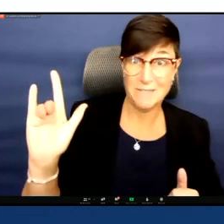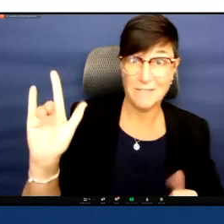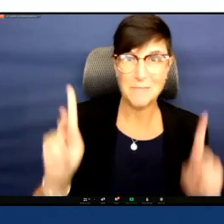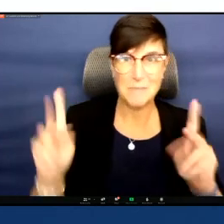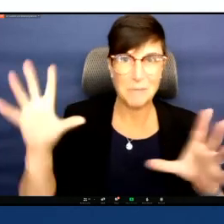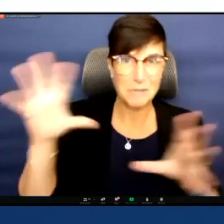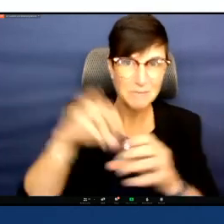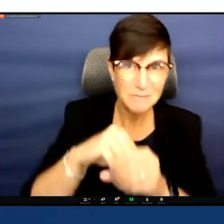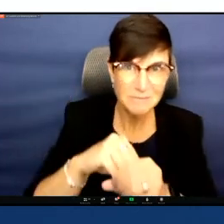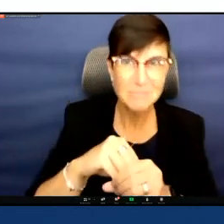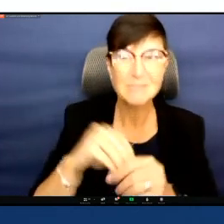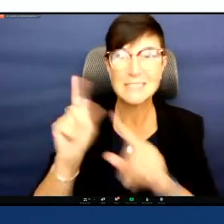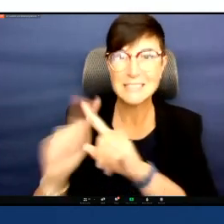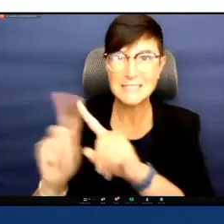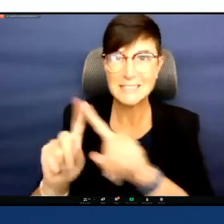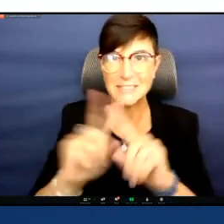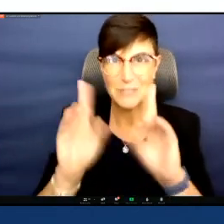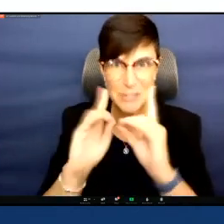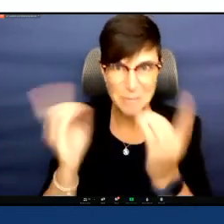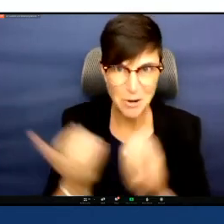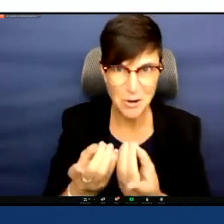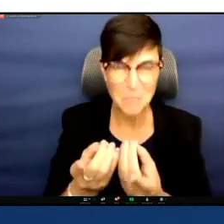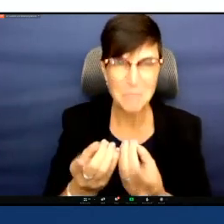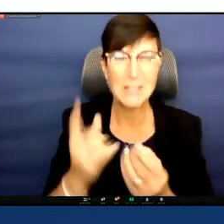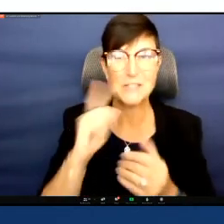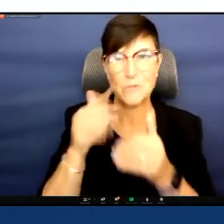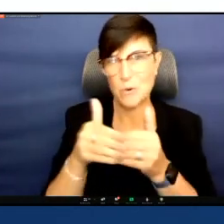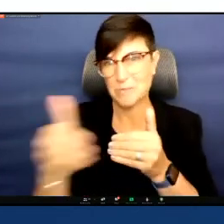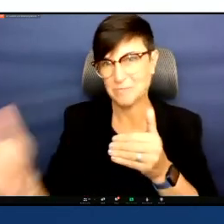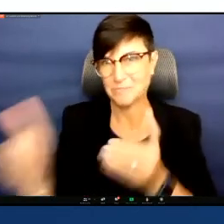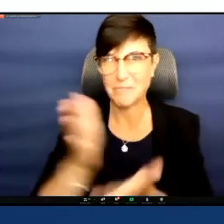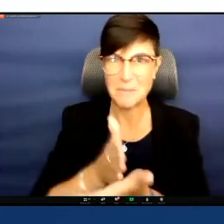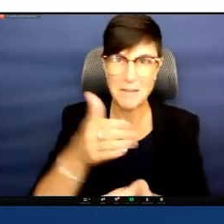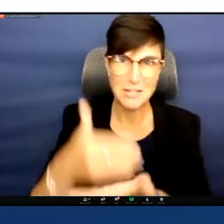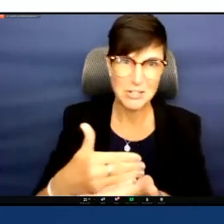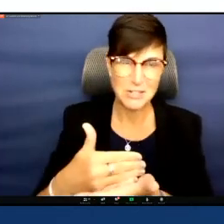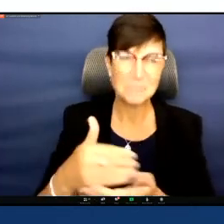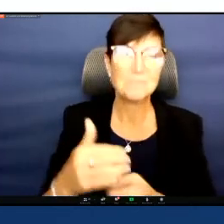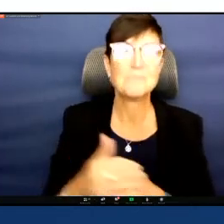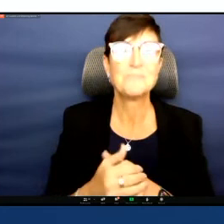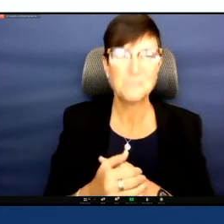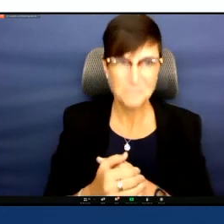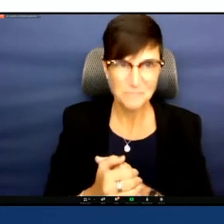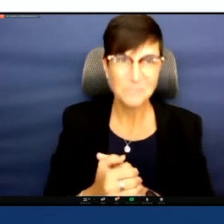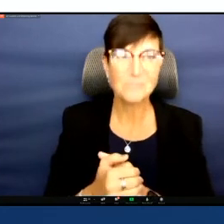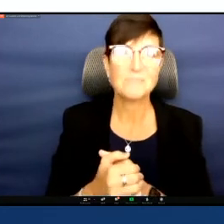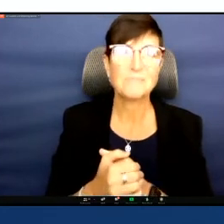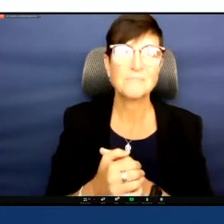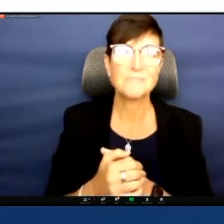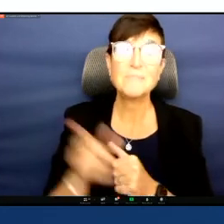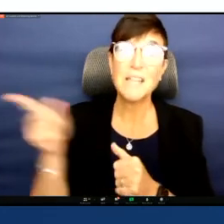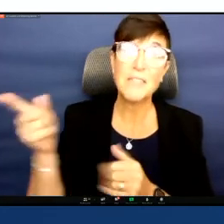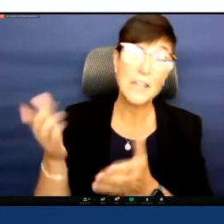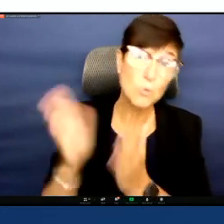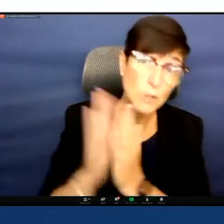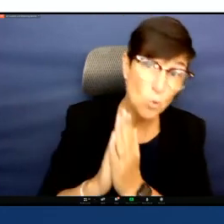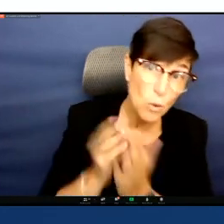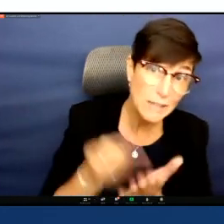for the coming fiscal year and monitoring revenue and expenditures during the fiscal year. The fiscal staff in each department are really